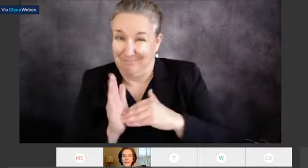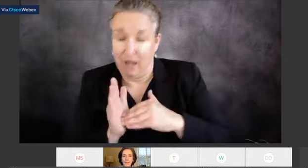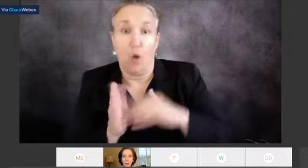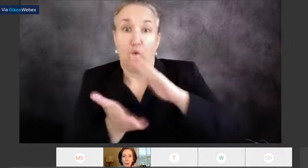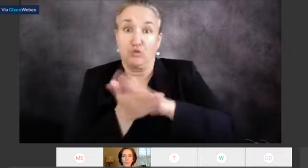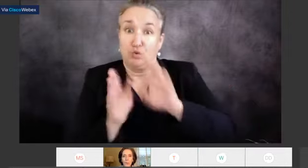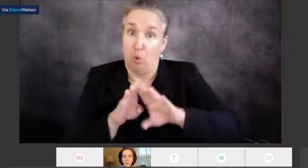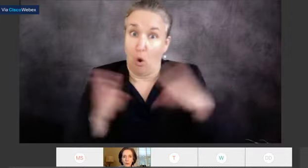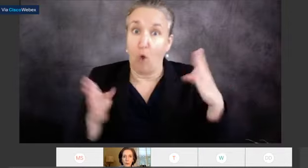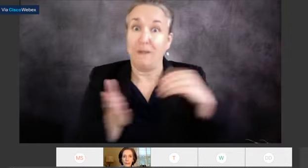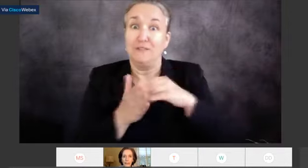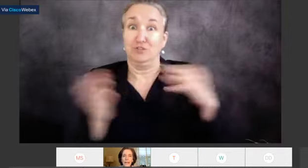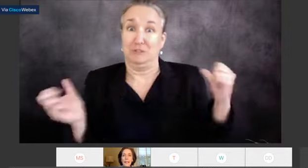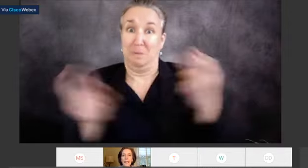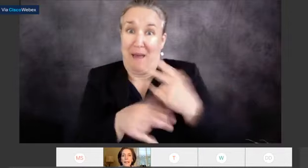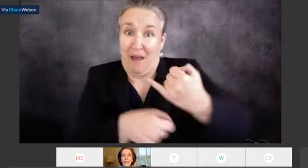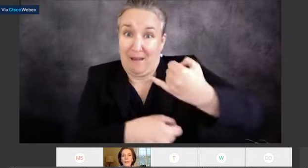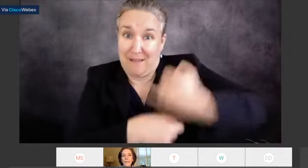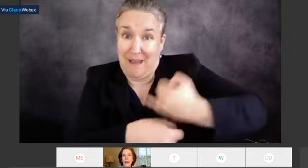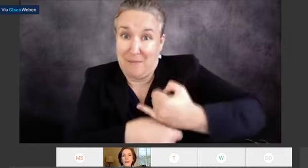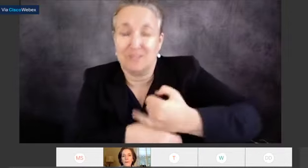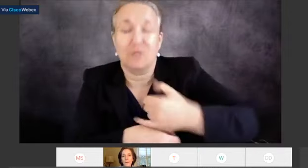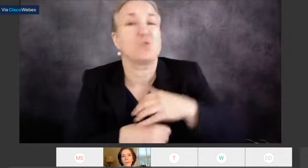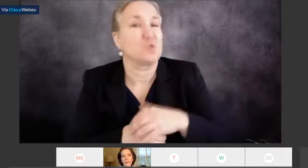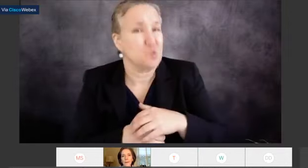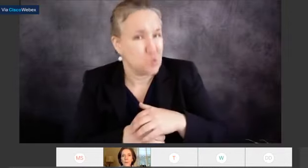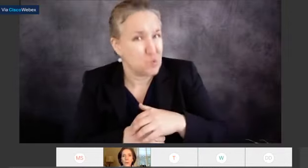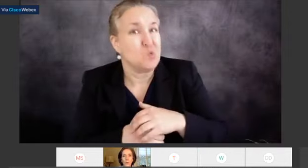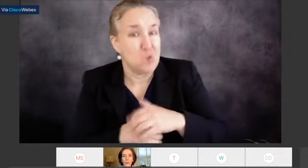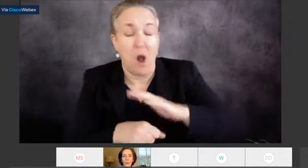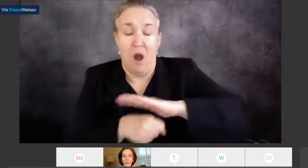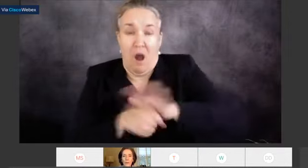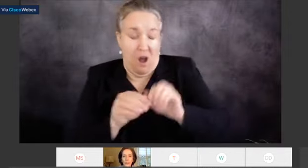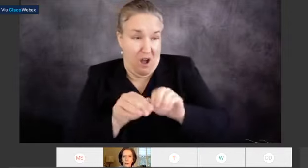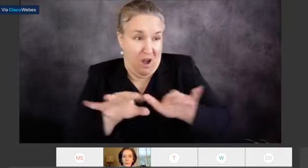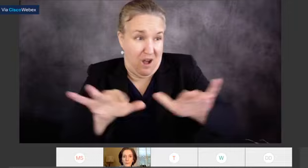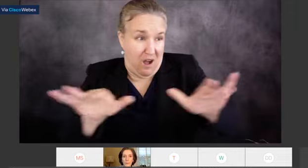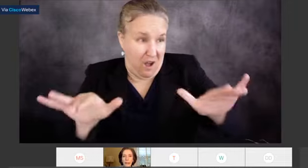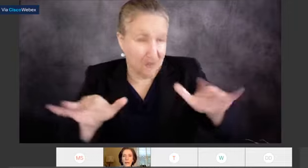slowly but surely keeping the virus suppressed is more important than ever